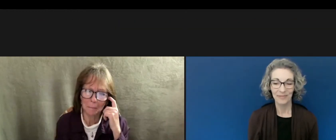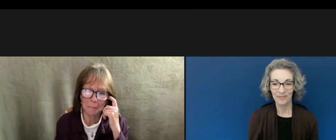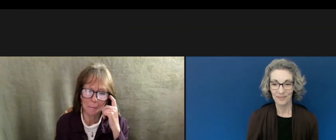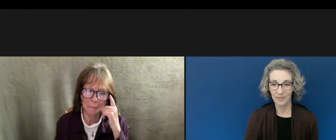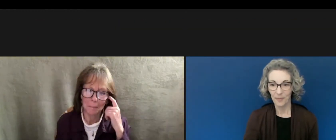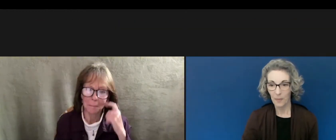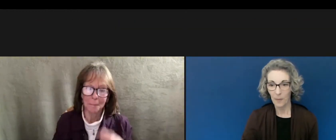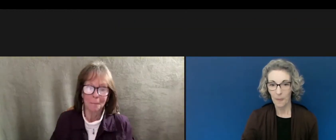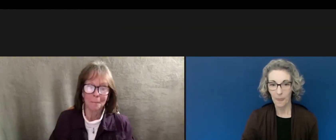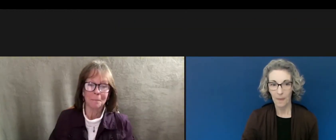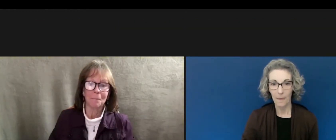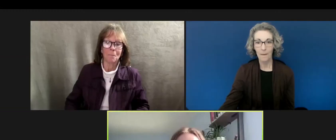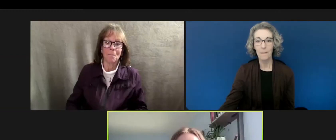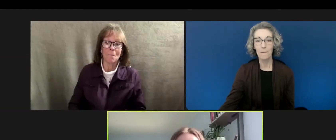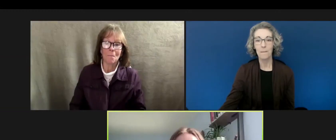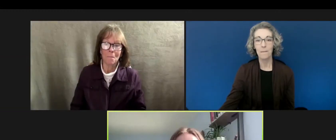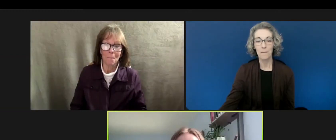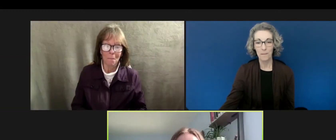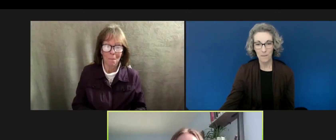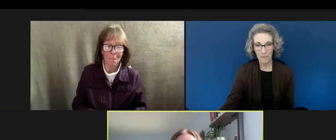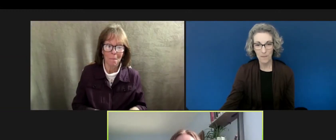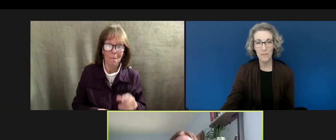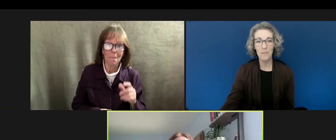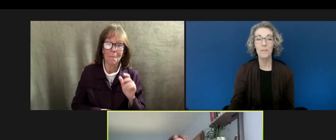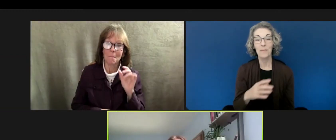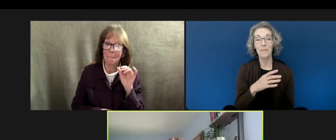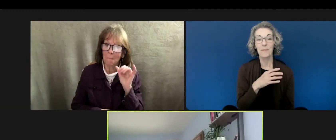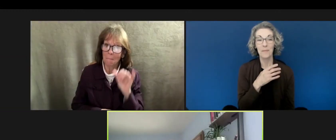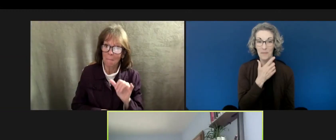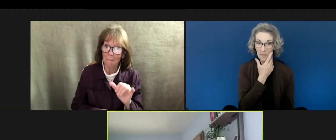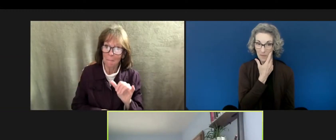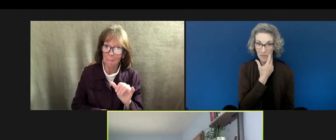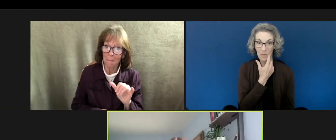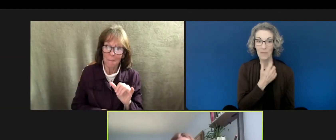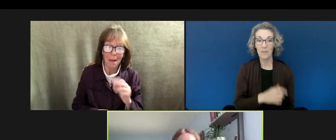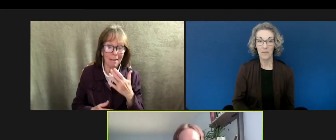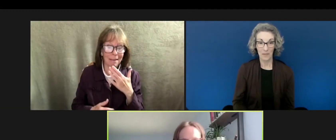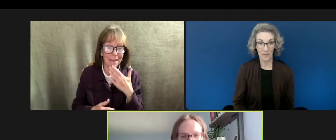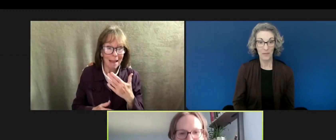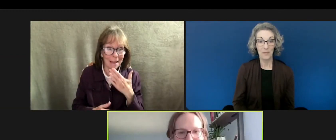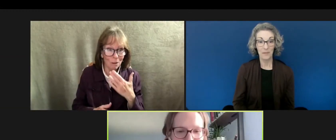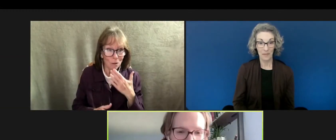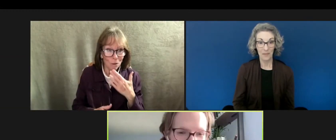End scene, thank you, thank you thank you for that scene folks.